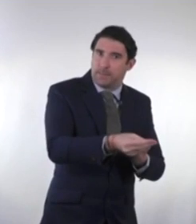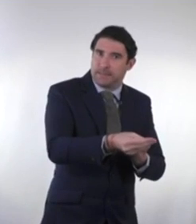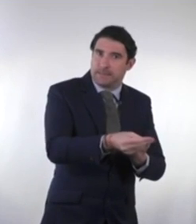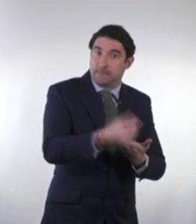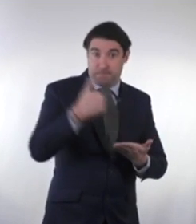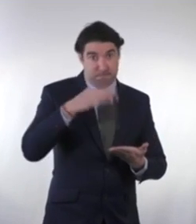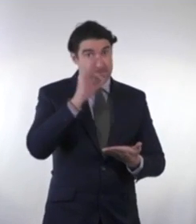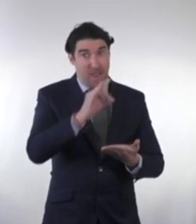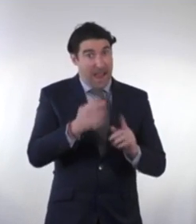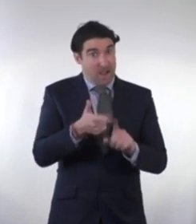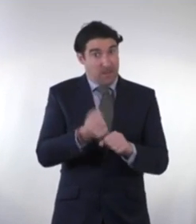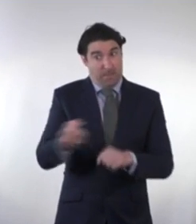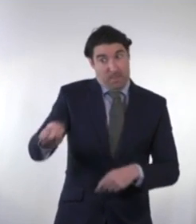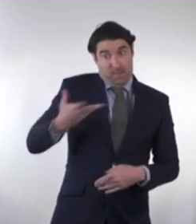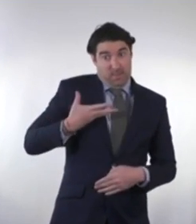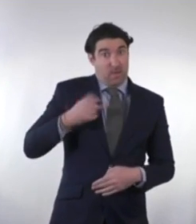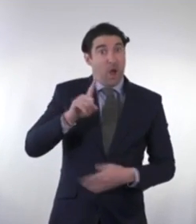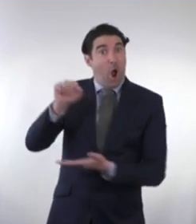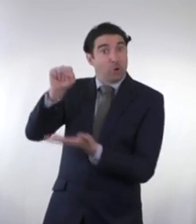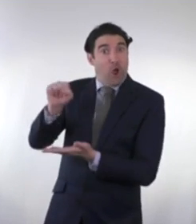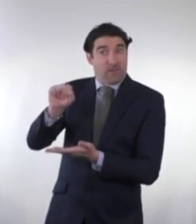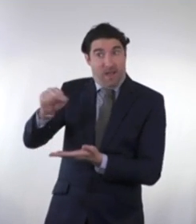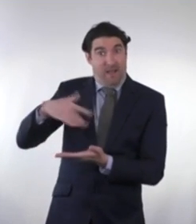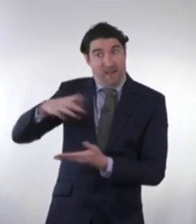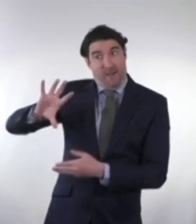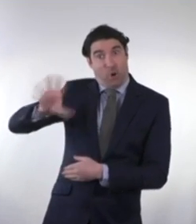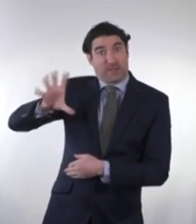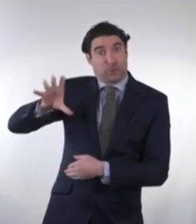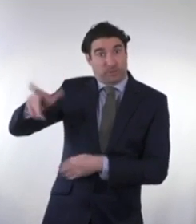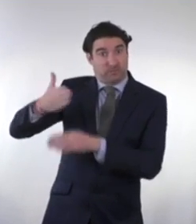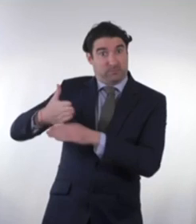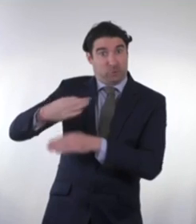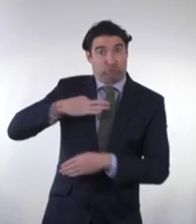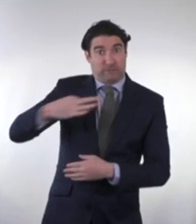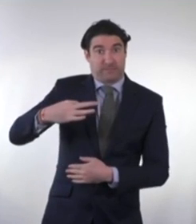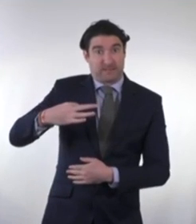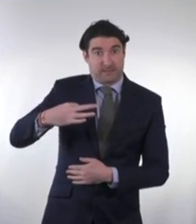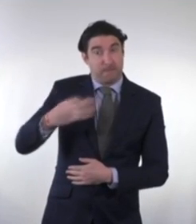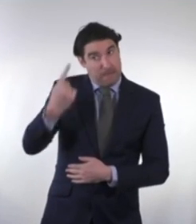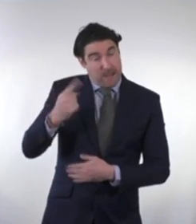she is right to draw attention to the incidence in her constituency of 183 per 100,000. That